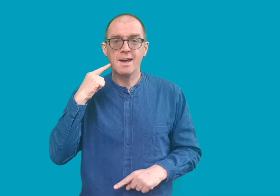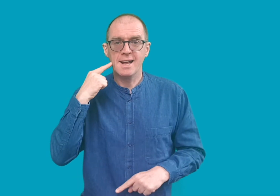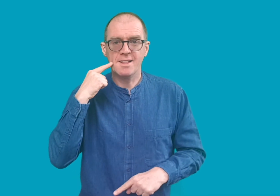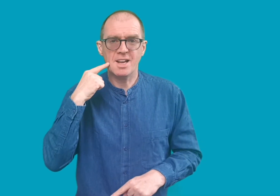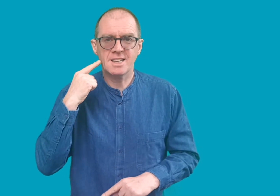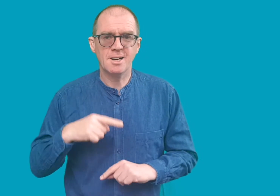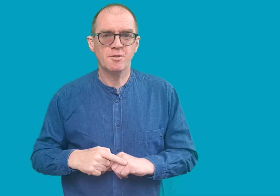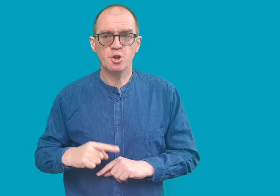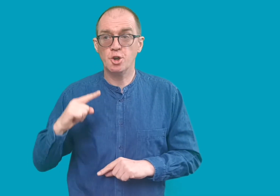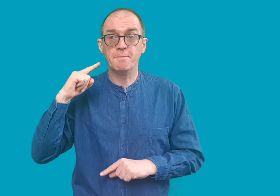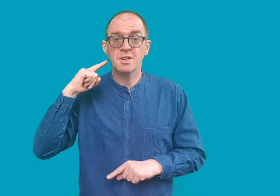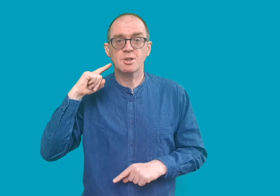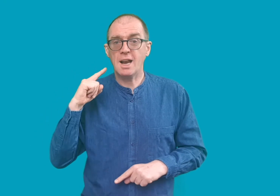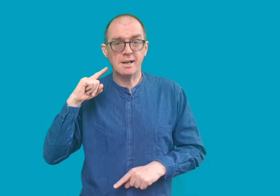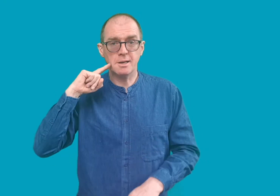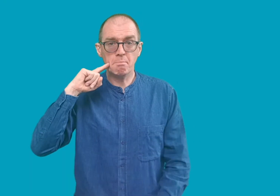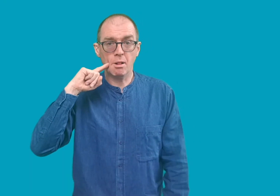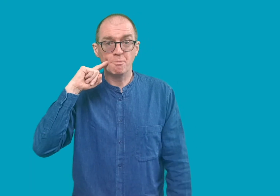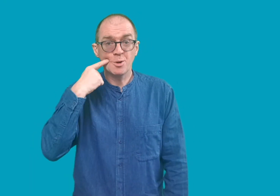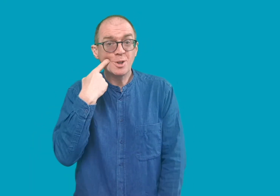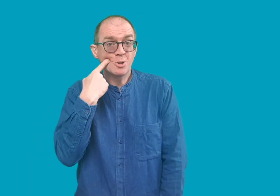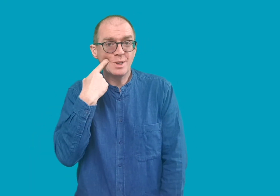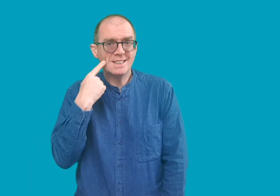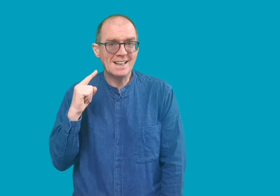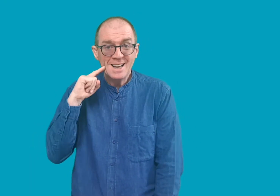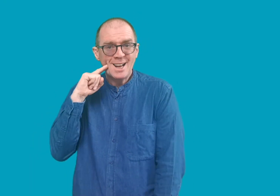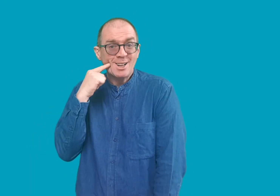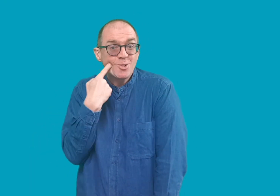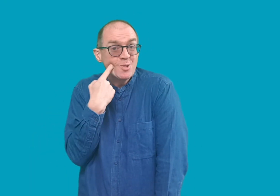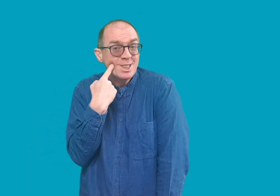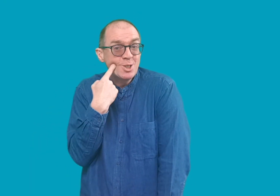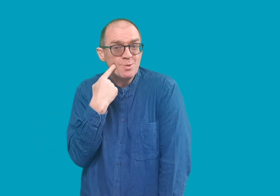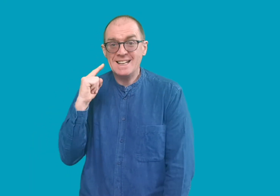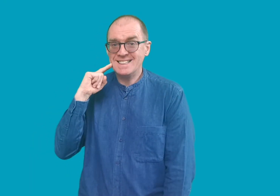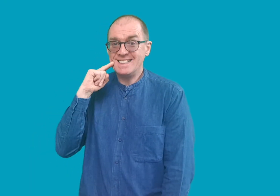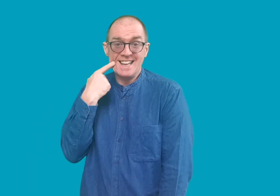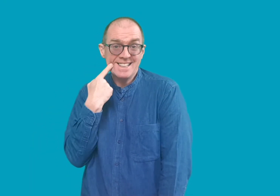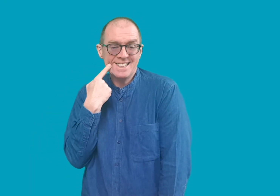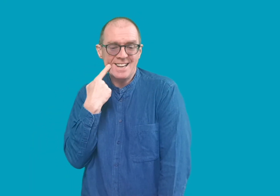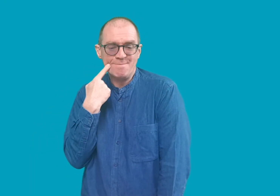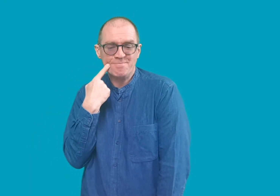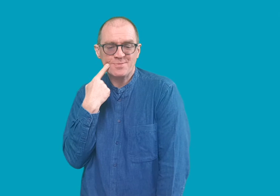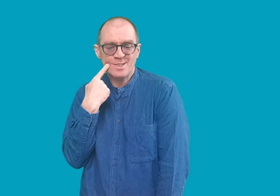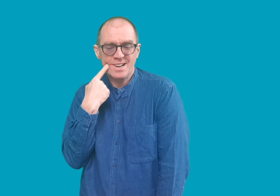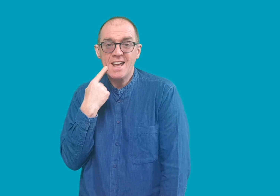in the side of your chin. It's just like a dimple. Twist it. Ooh, this coo is dainty. Alright?